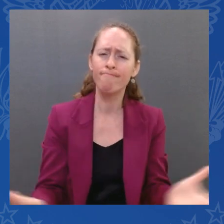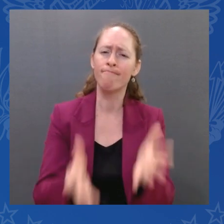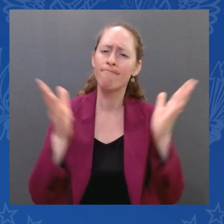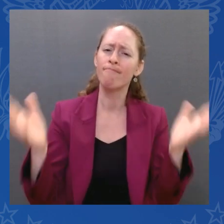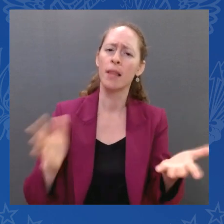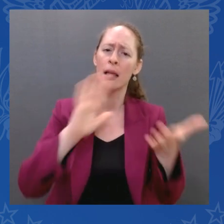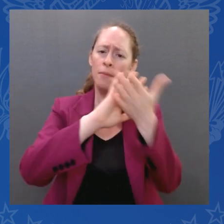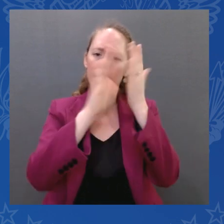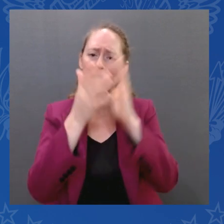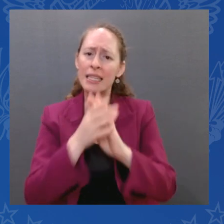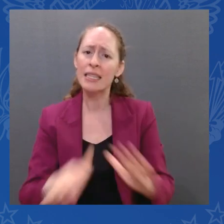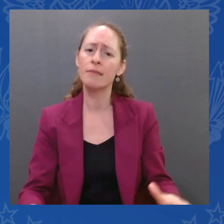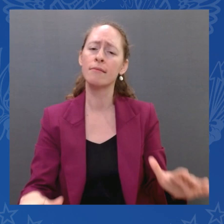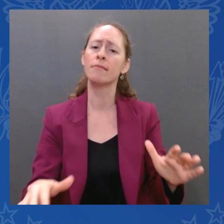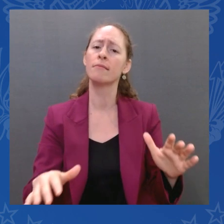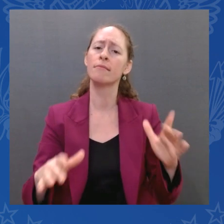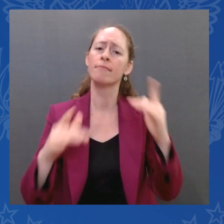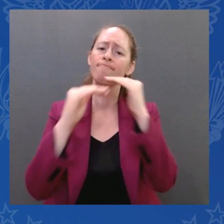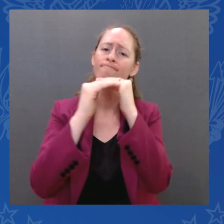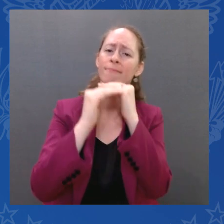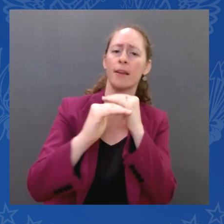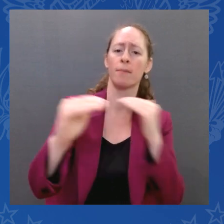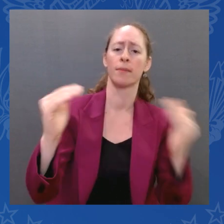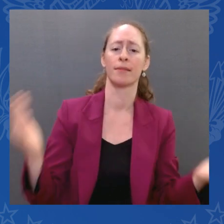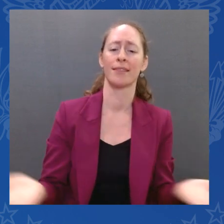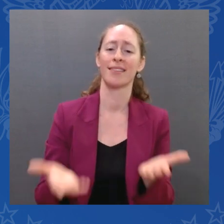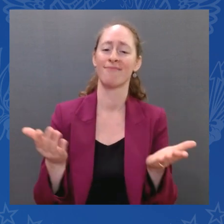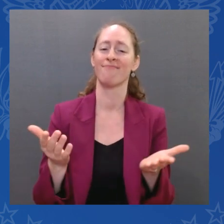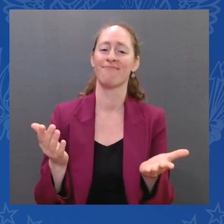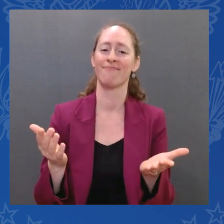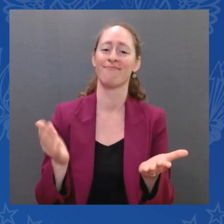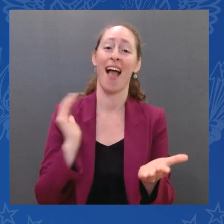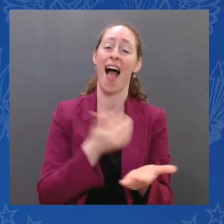(speaks Hebrew), welcome to Israel and welcome home.